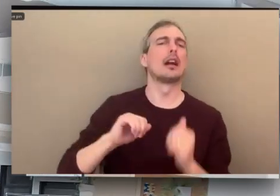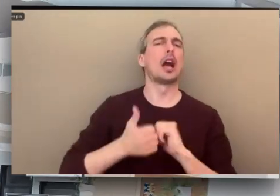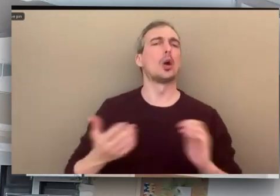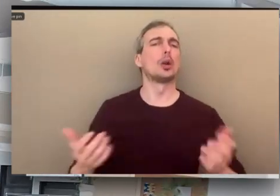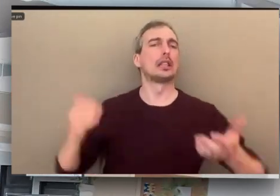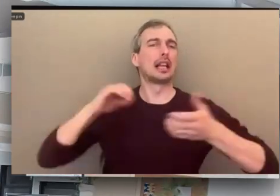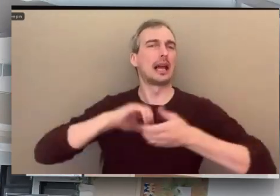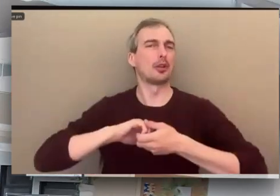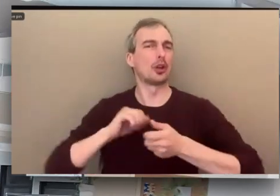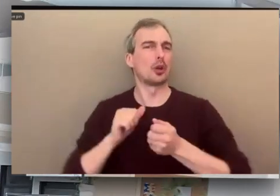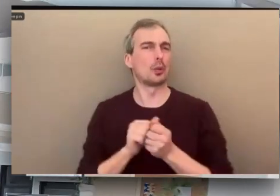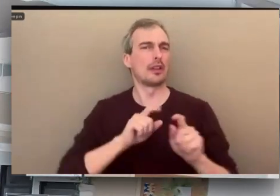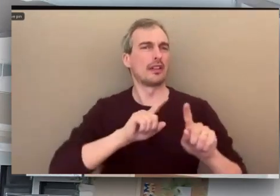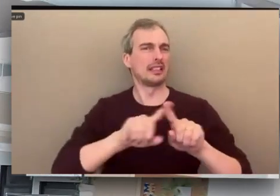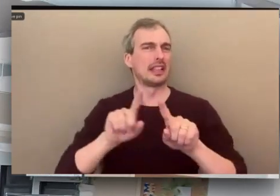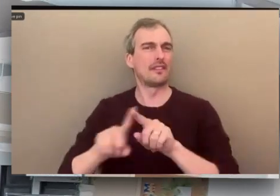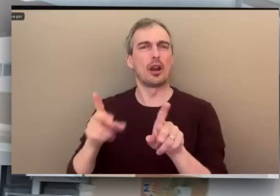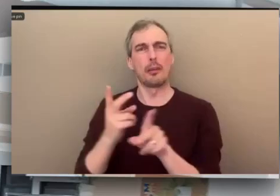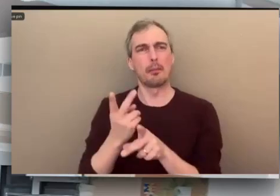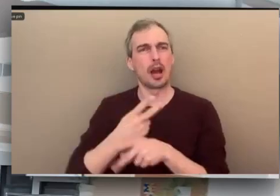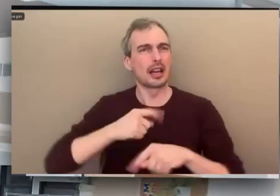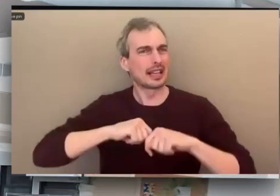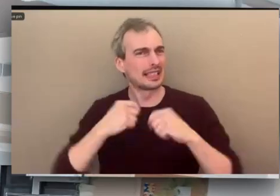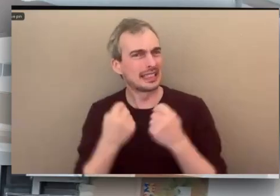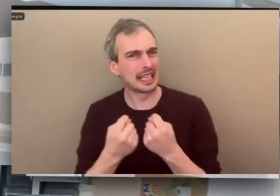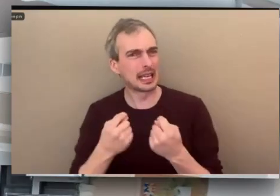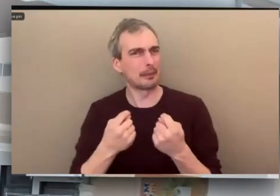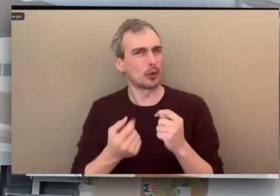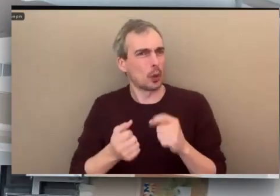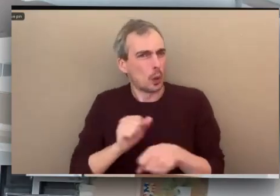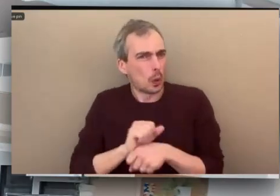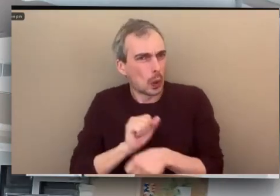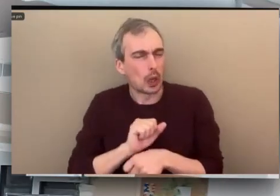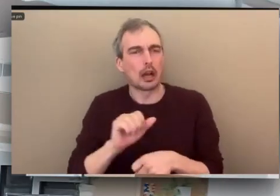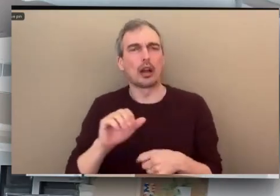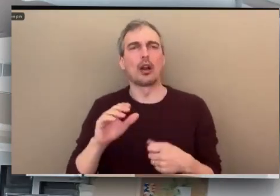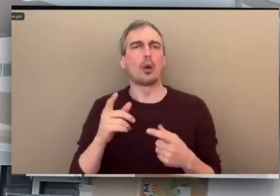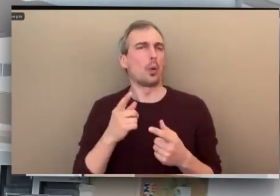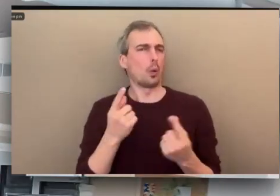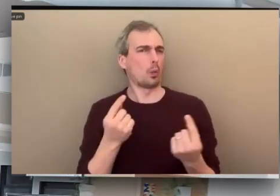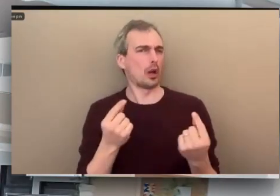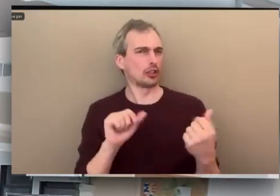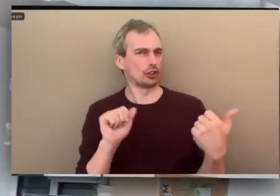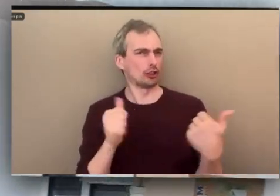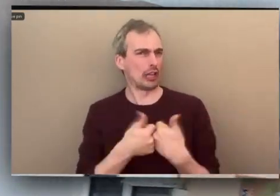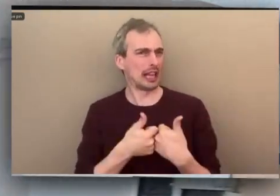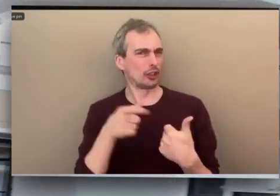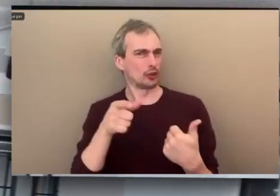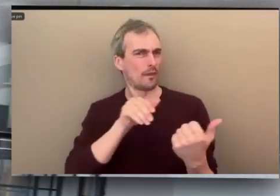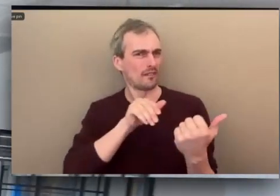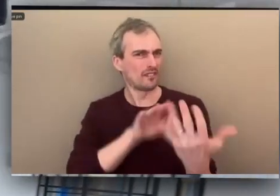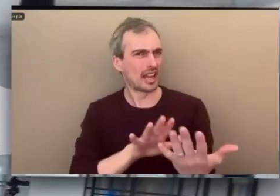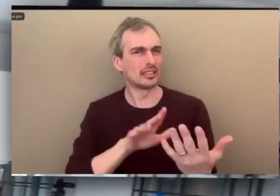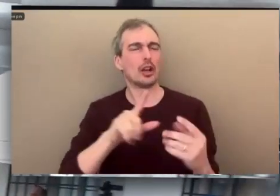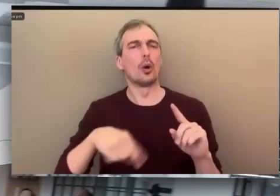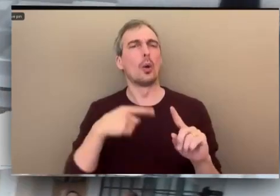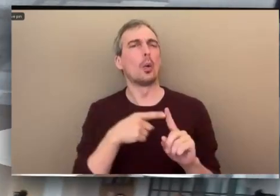Like... What challenges you face, when conversations happen, between the accessibility function, and the various programs...